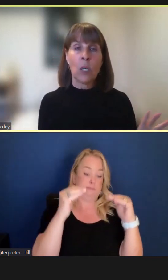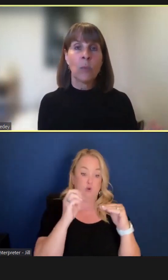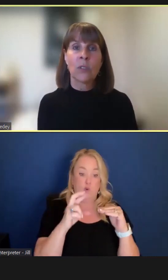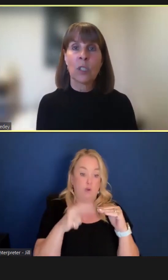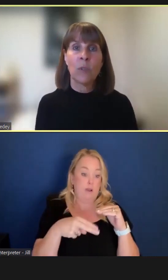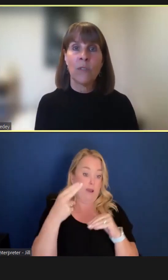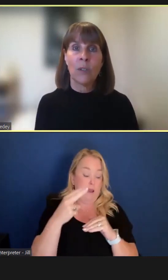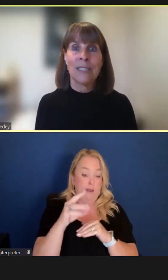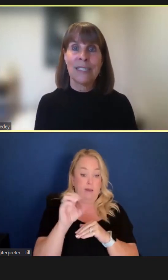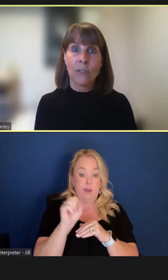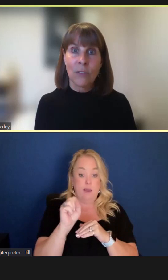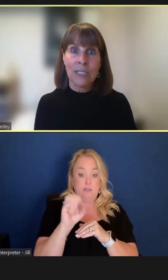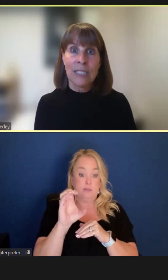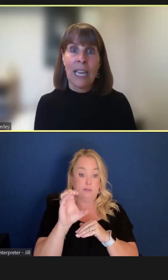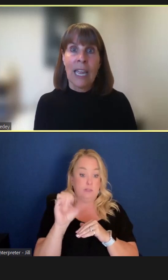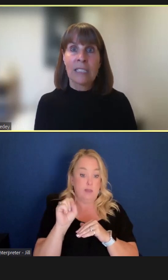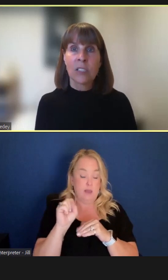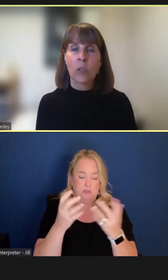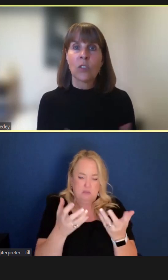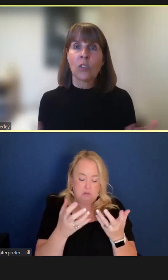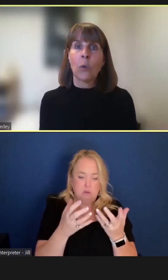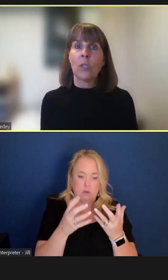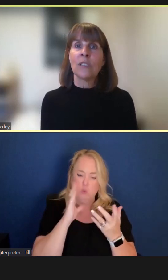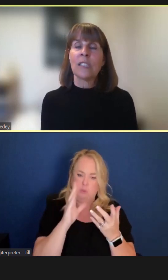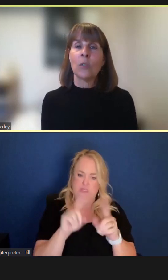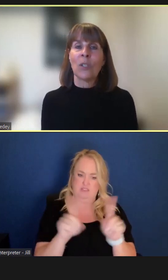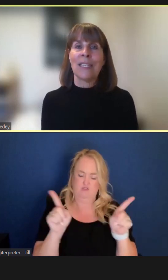are going to be very different and so the score does that you're going to get